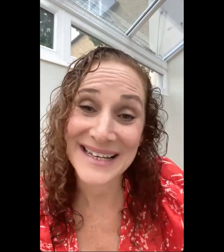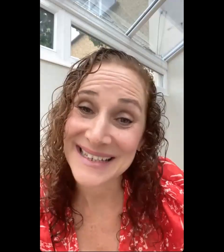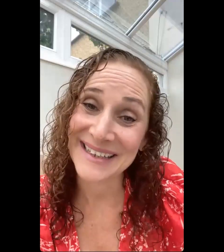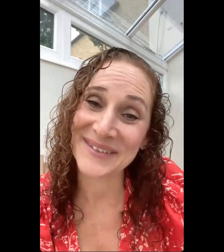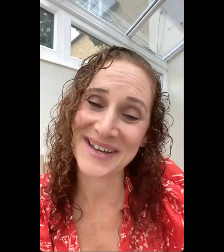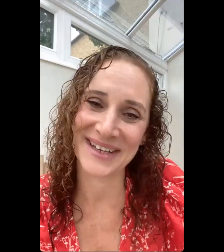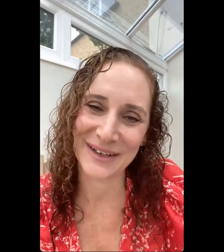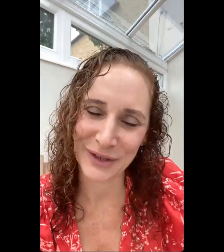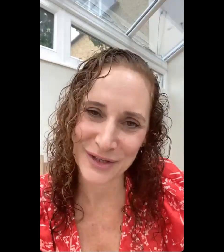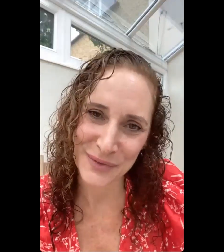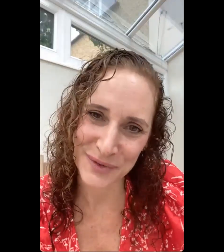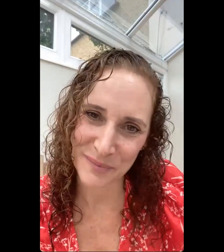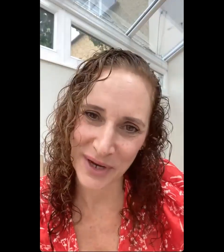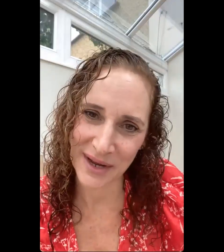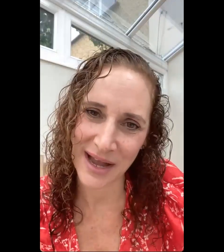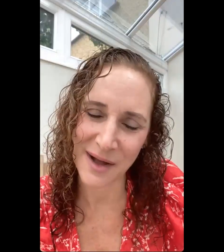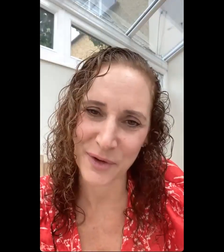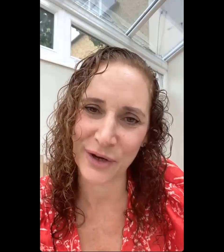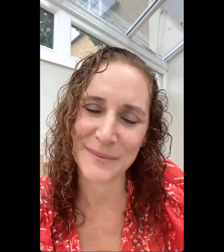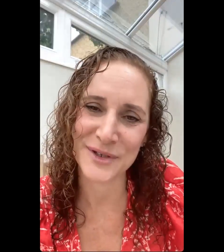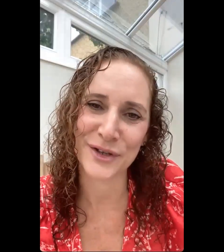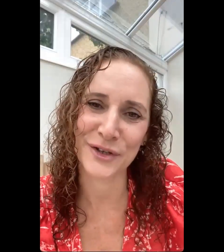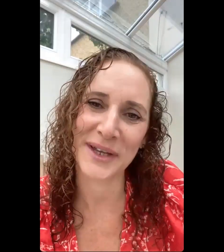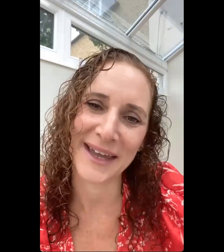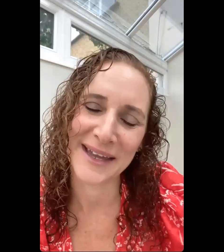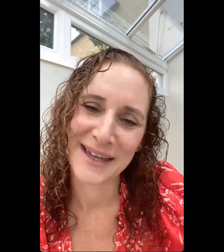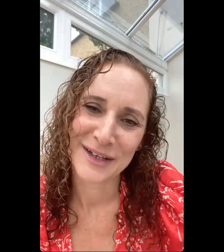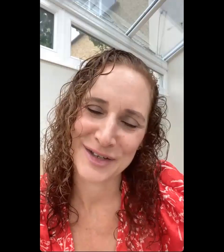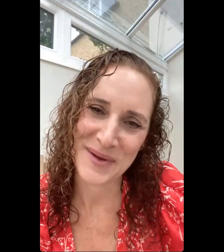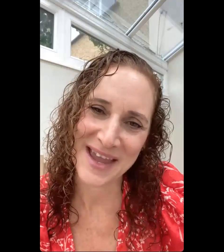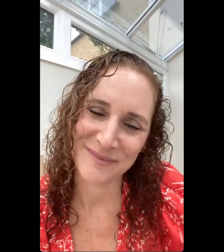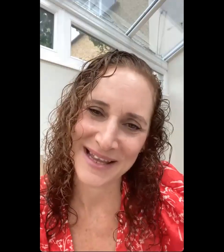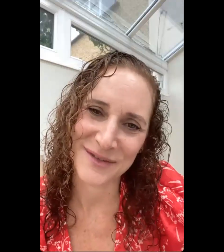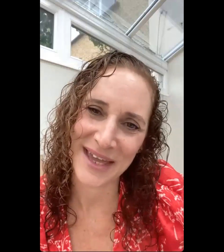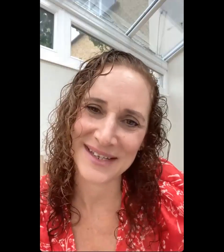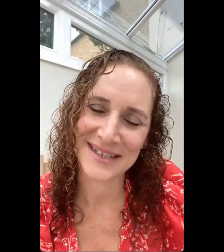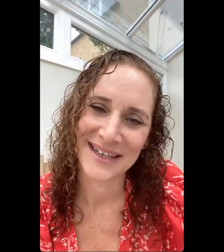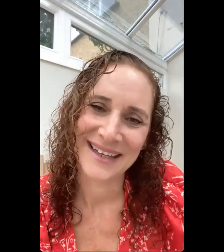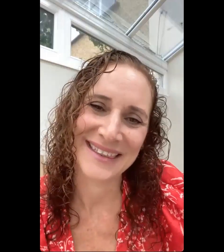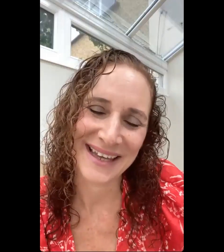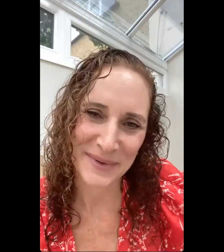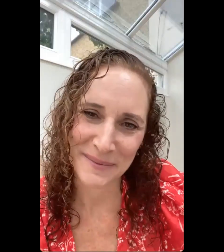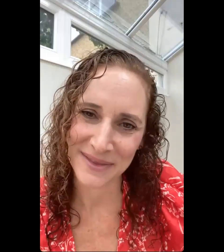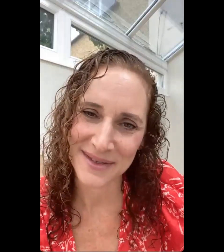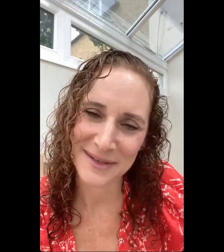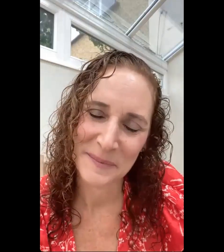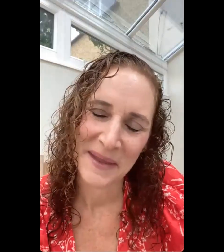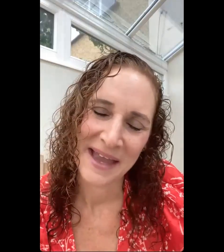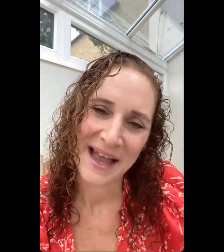Excitingly, we are now looking to also bring our programs to the UK. So we have plans for that in the coming months.